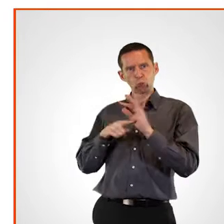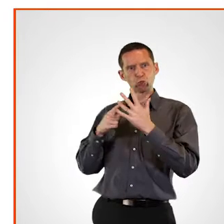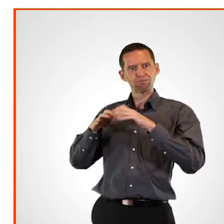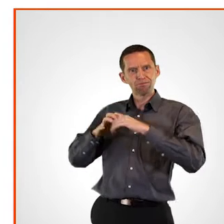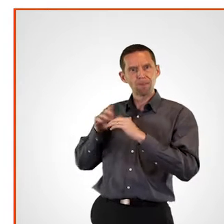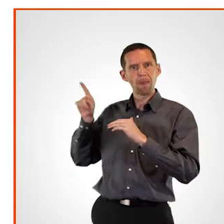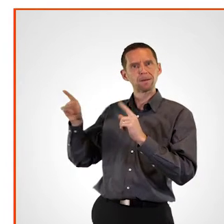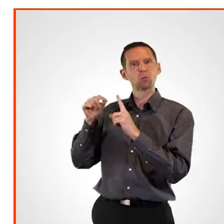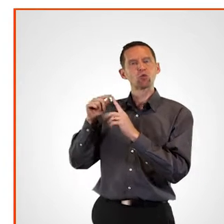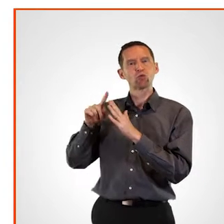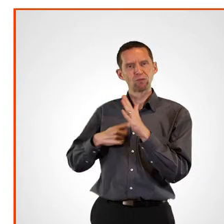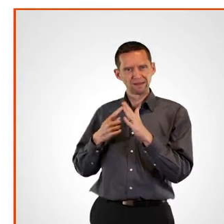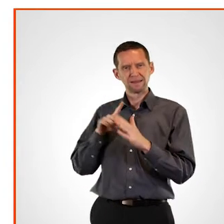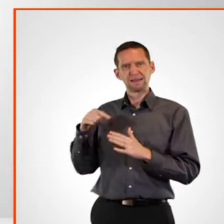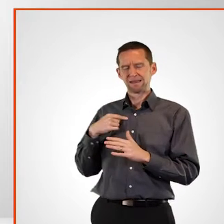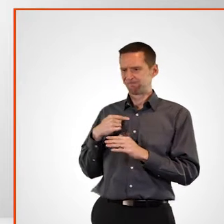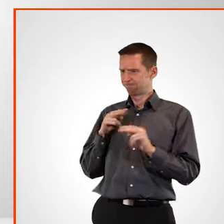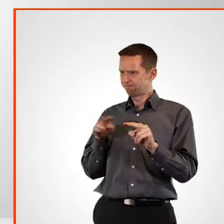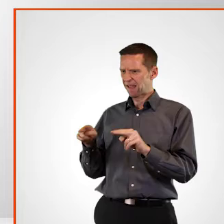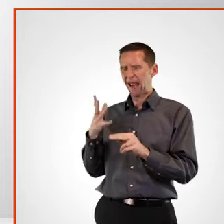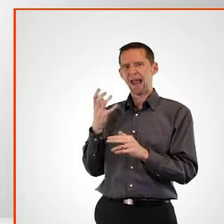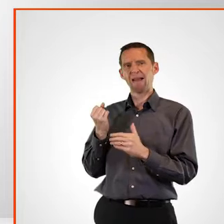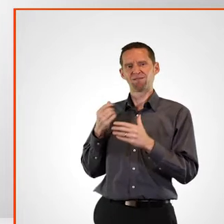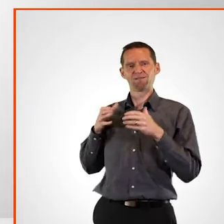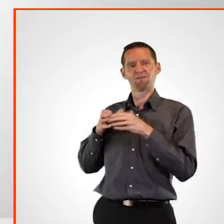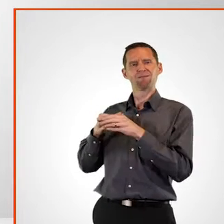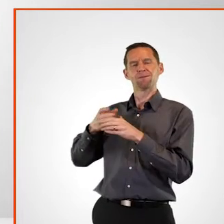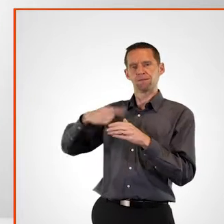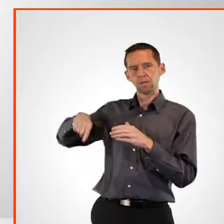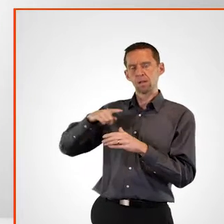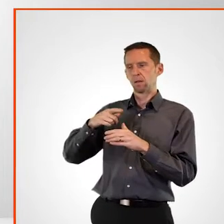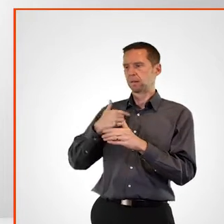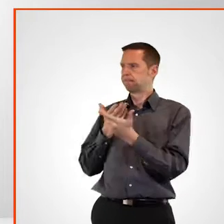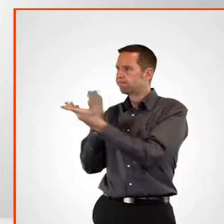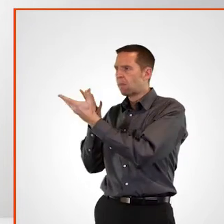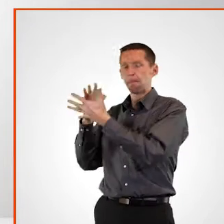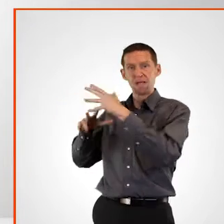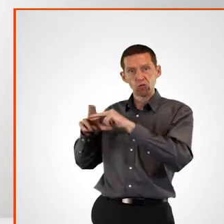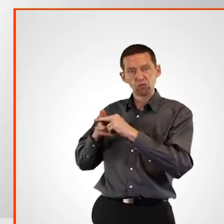was that we were having to make some challenging, and I say "we" sort of collectively, we, with parents, audiologists, therapists,